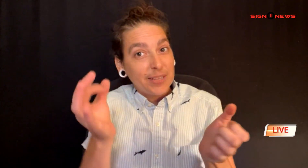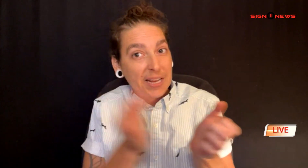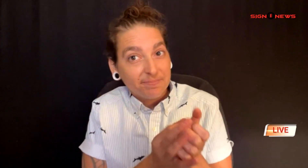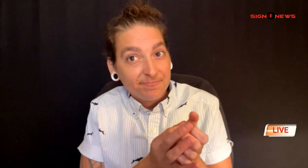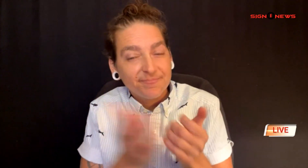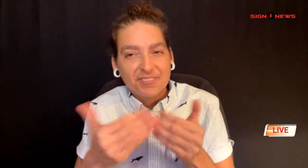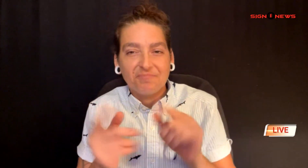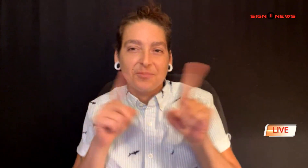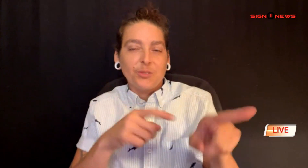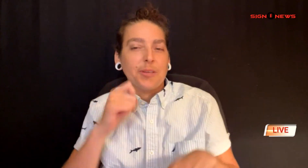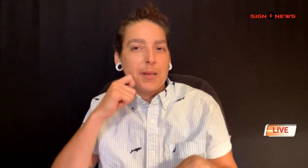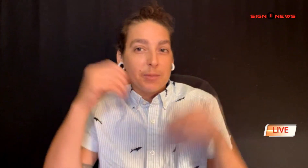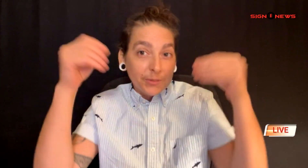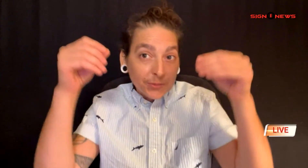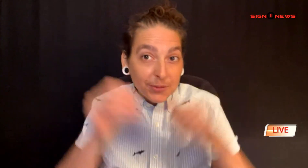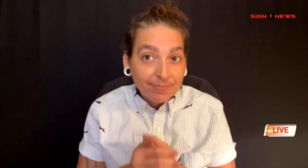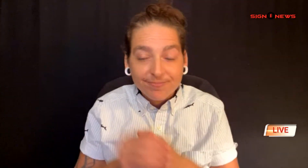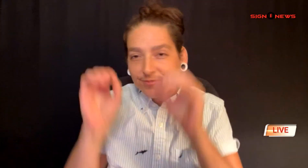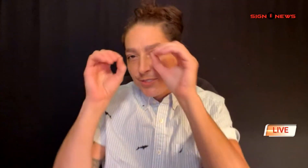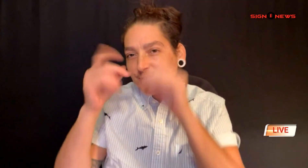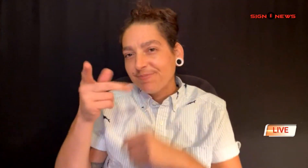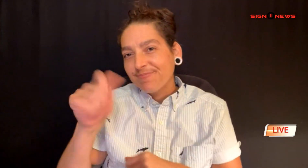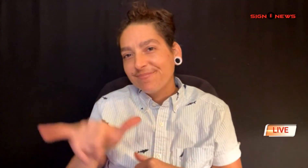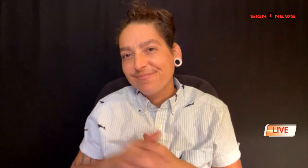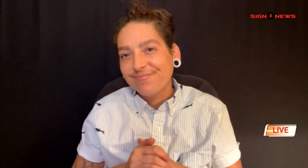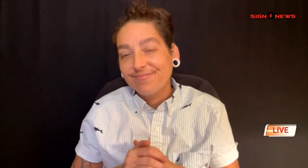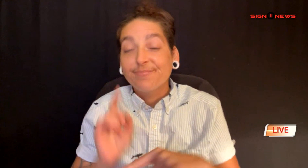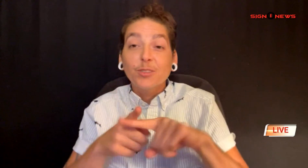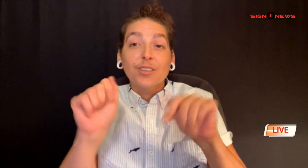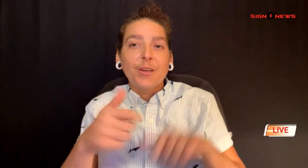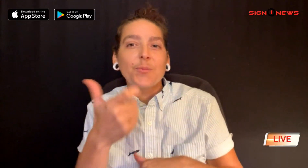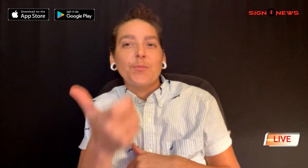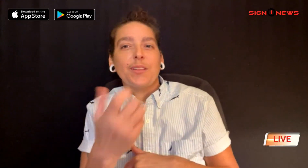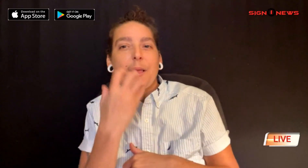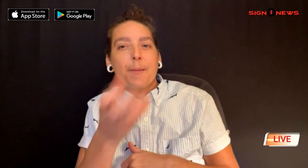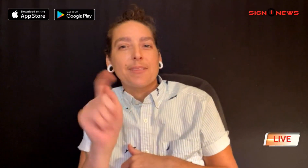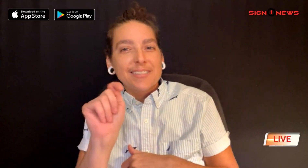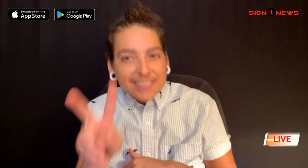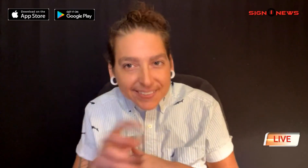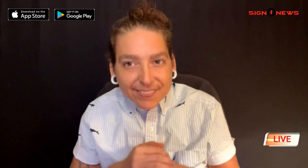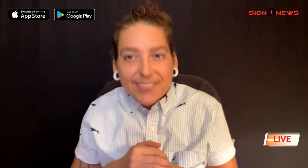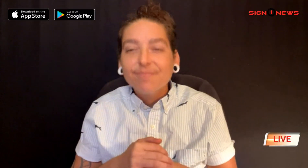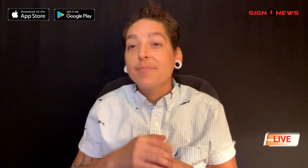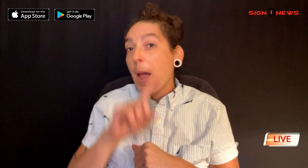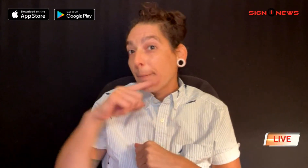help make this broadcast happen. You can download the sign One news app by heading to the app store or